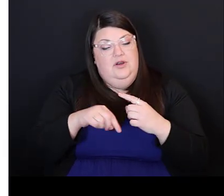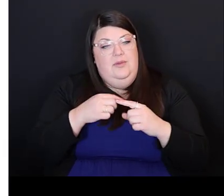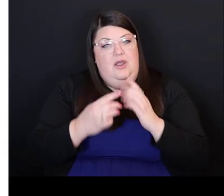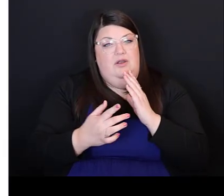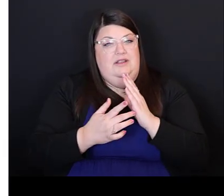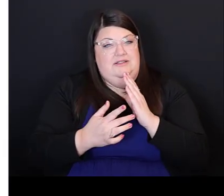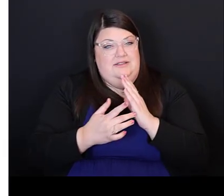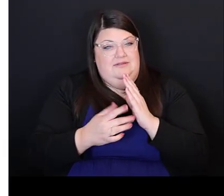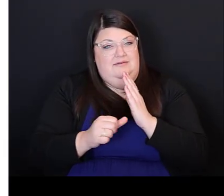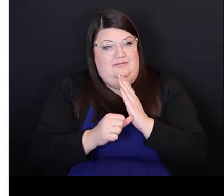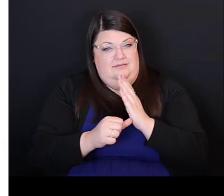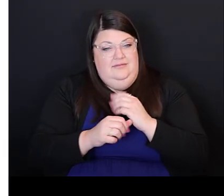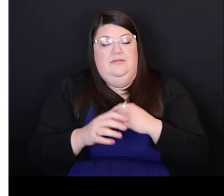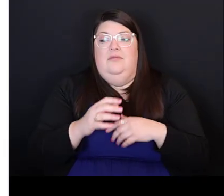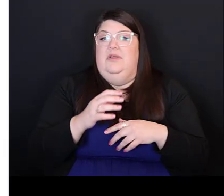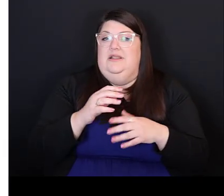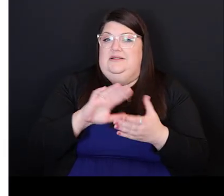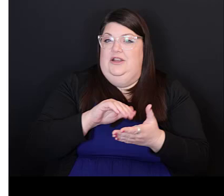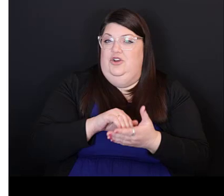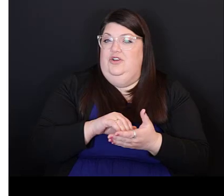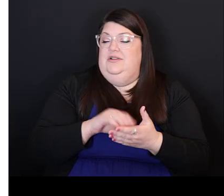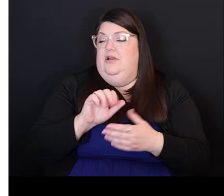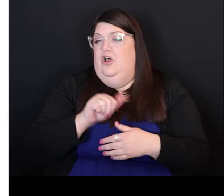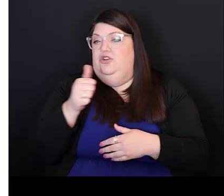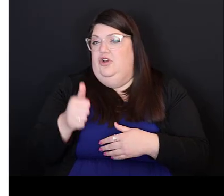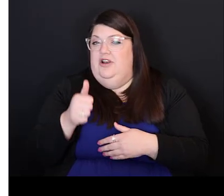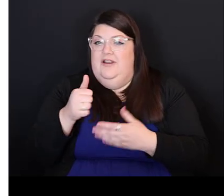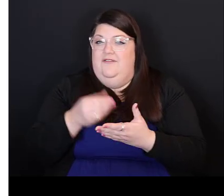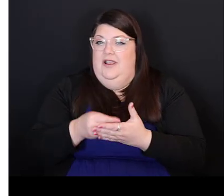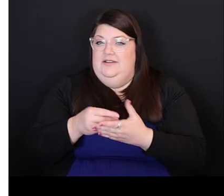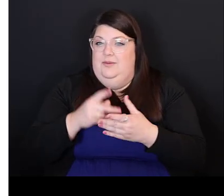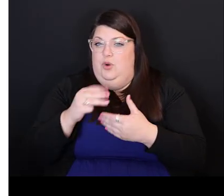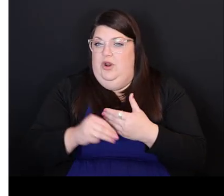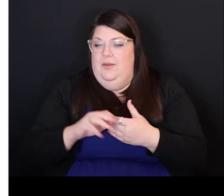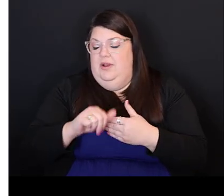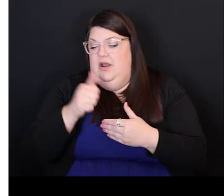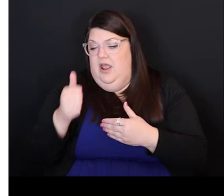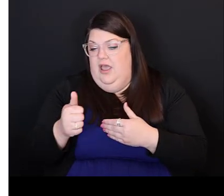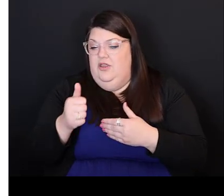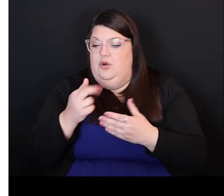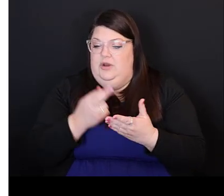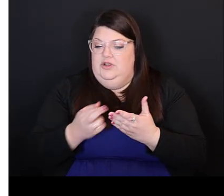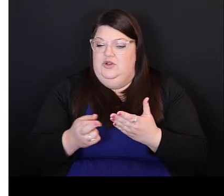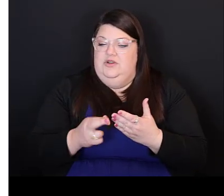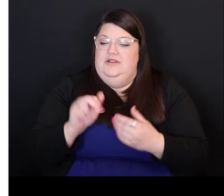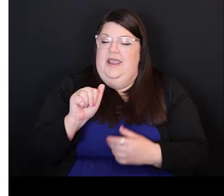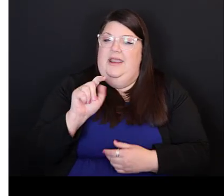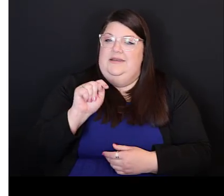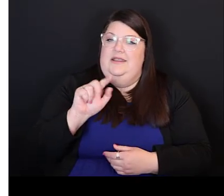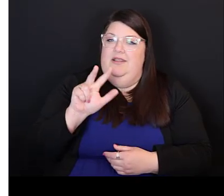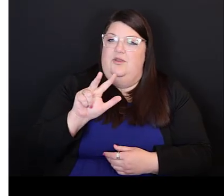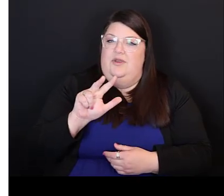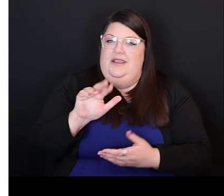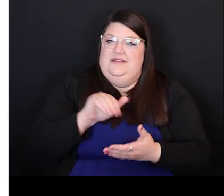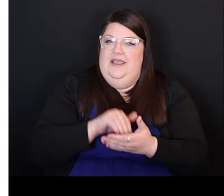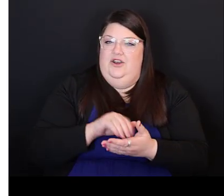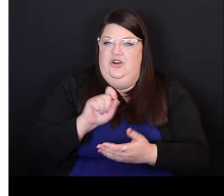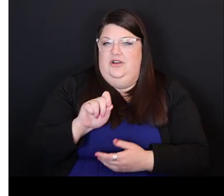You can find more information about assistive technology centers, alternative financing programs, and other resources serving your area at